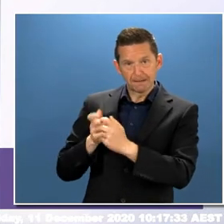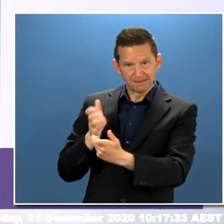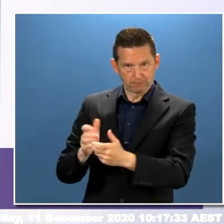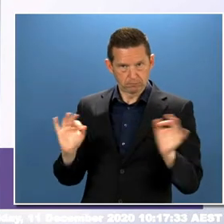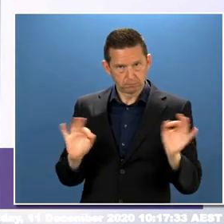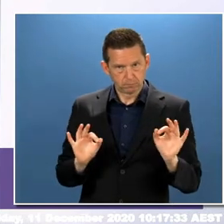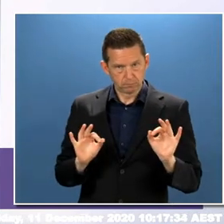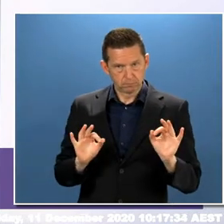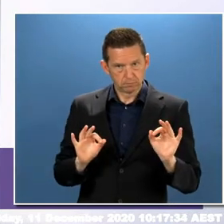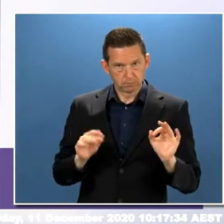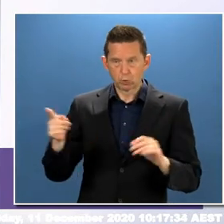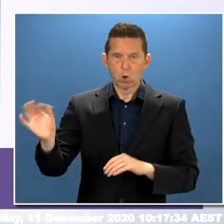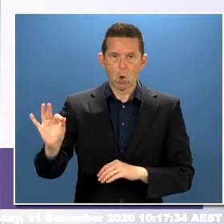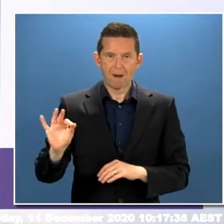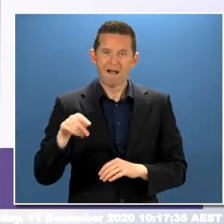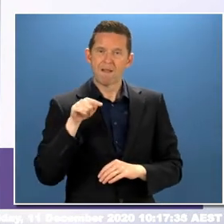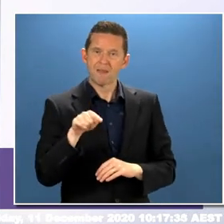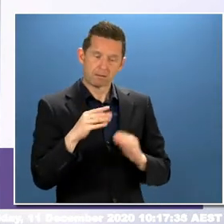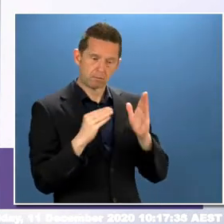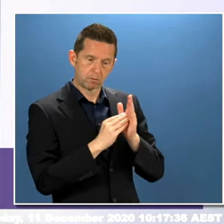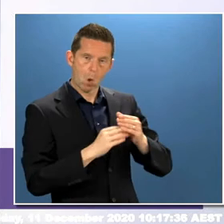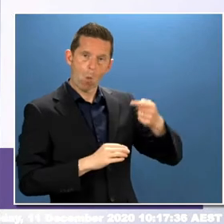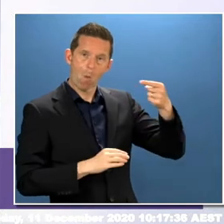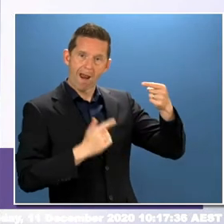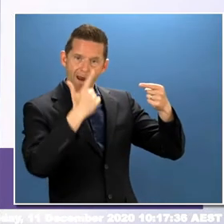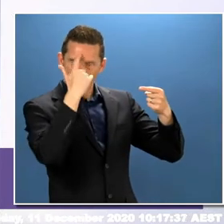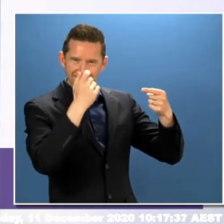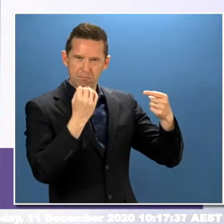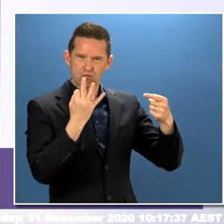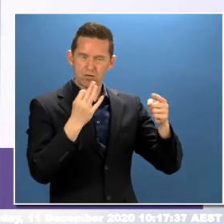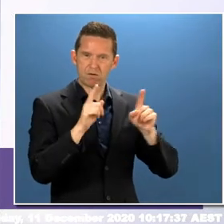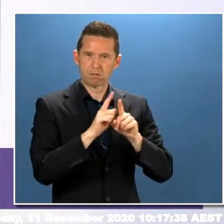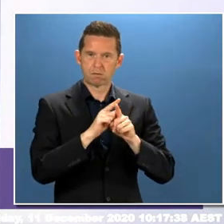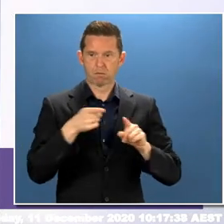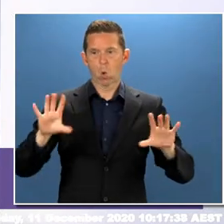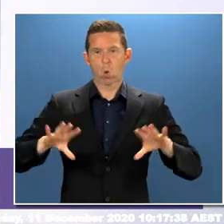concept of reasonable adjustment is not a standalone concept. There is no right to reasonable adjustment.